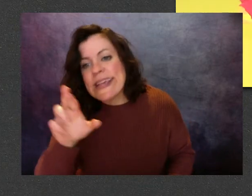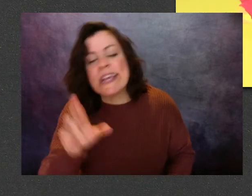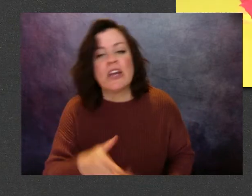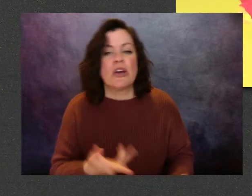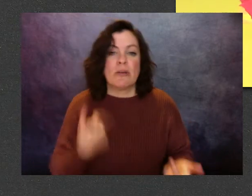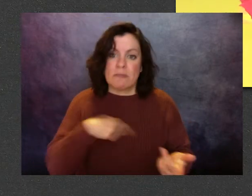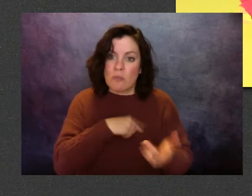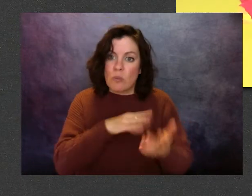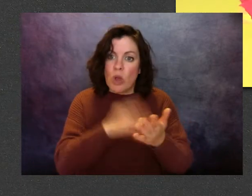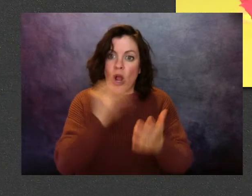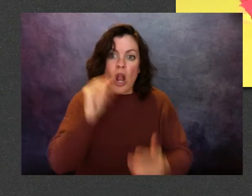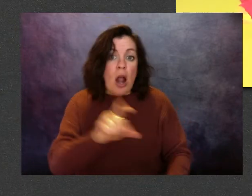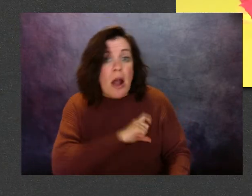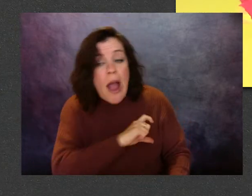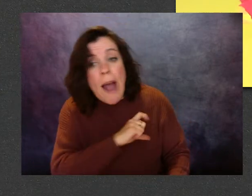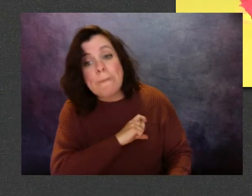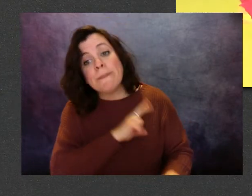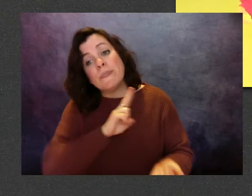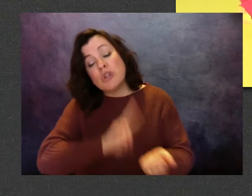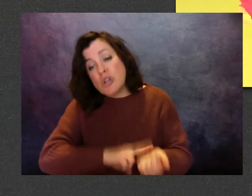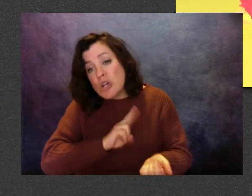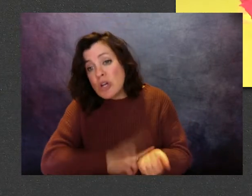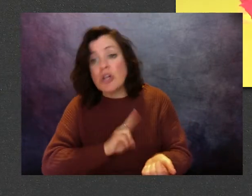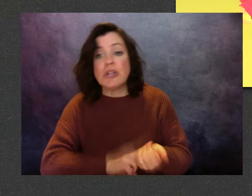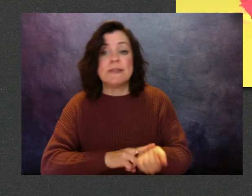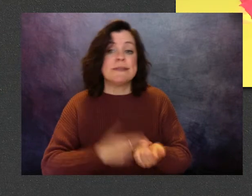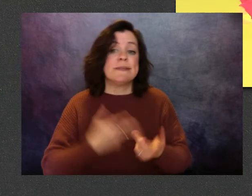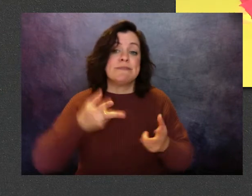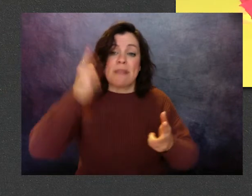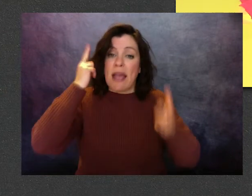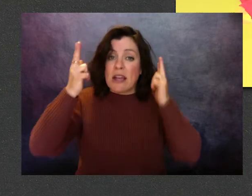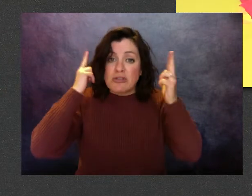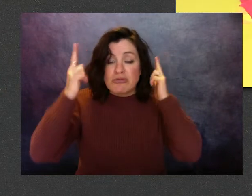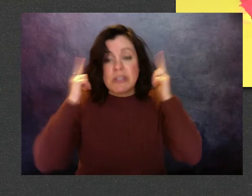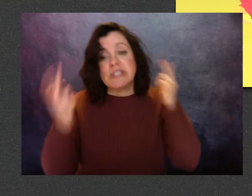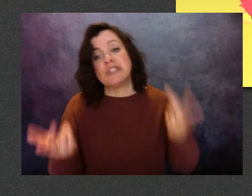the nurse, doctors, police officers, firefighters.